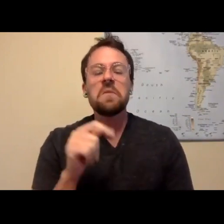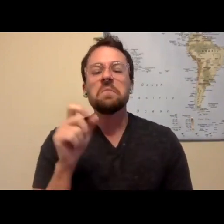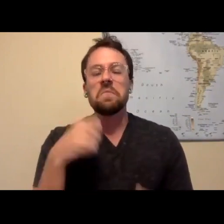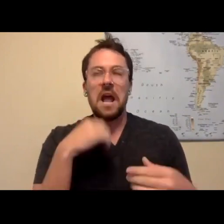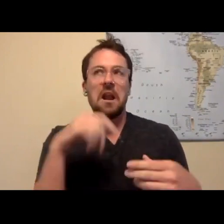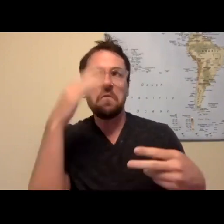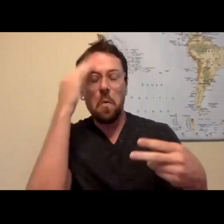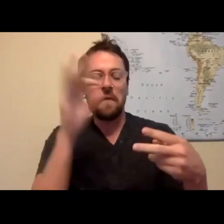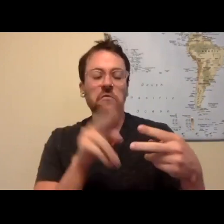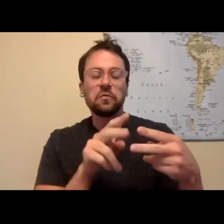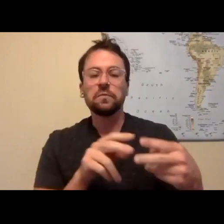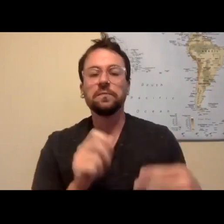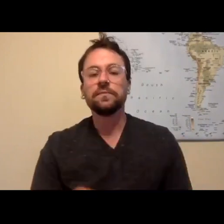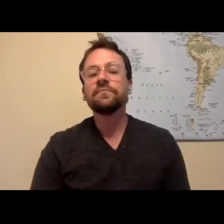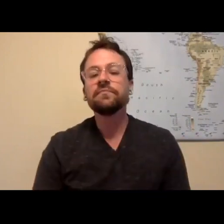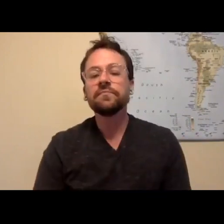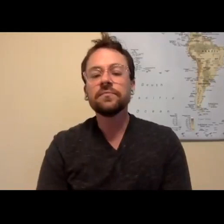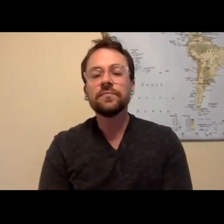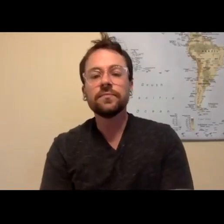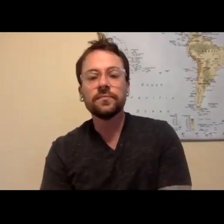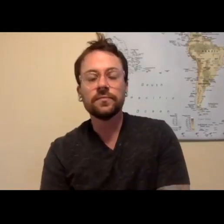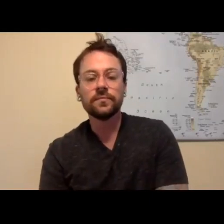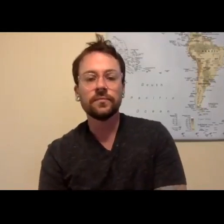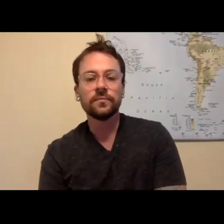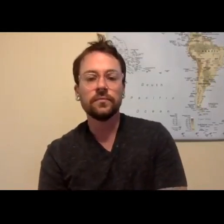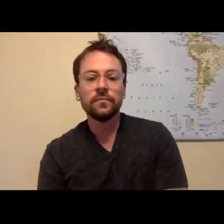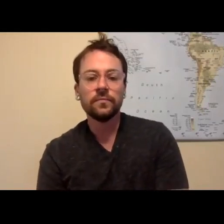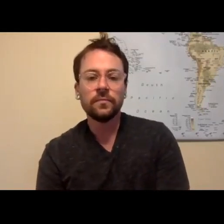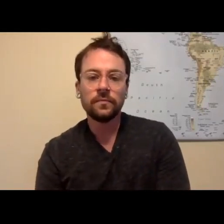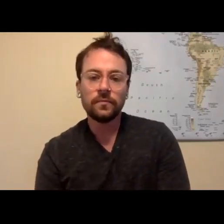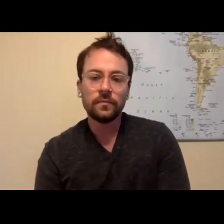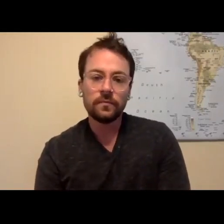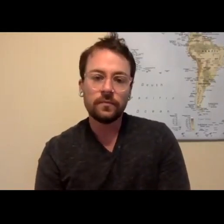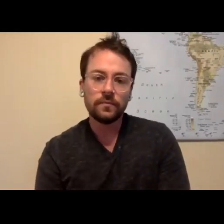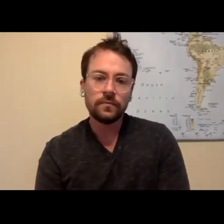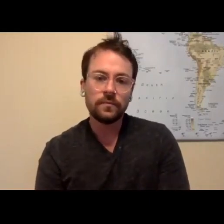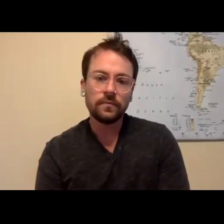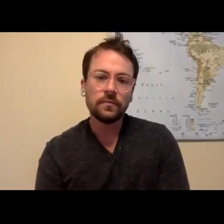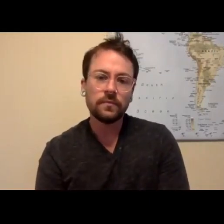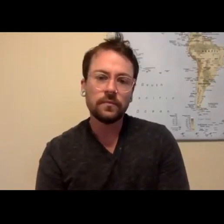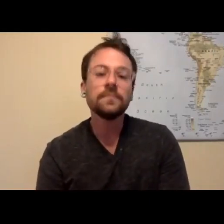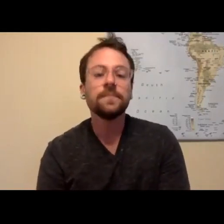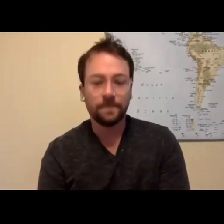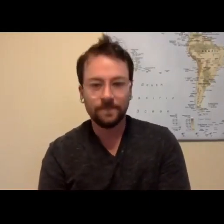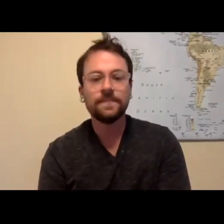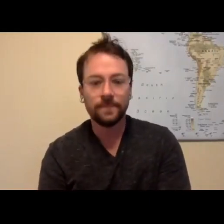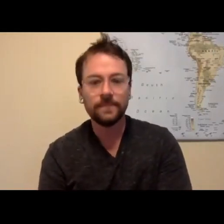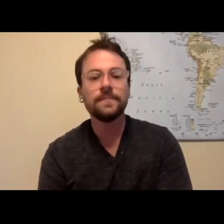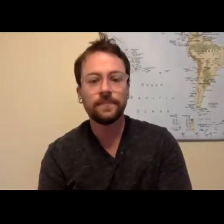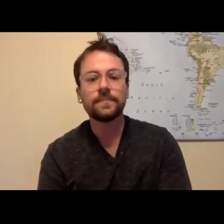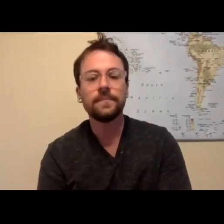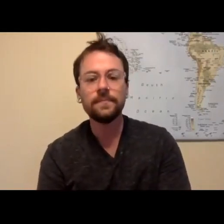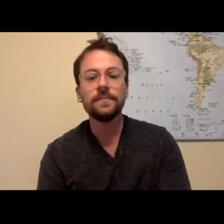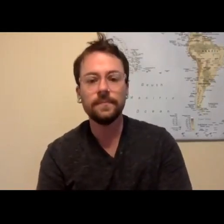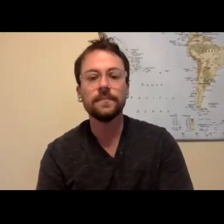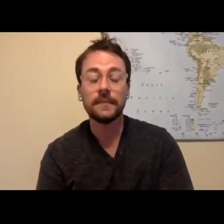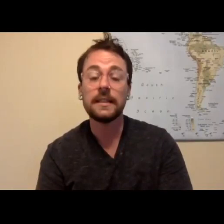Deaf friendly or a Deaf therapist and in some states, there's a lower chance. Check out those two organizations and see what they offer.